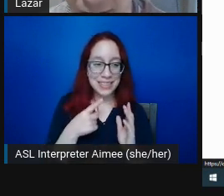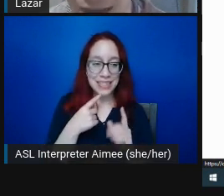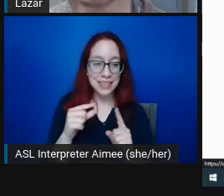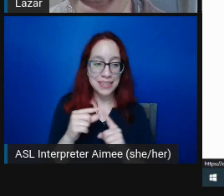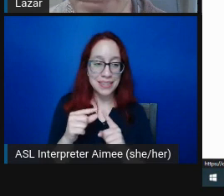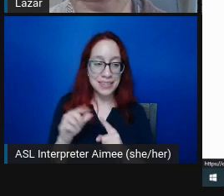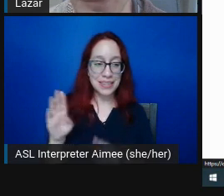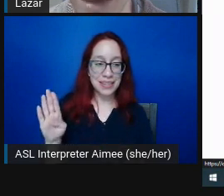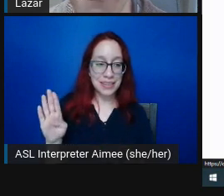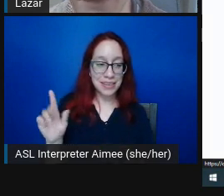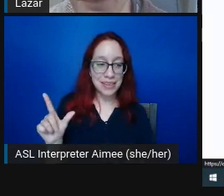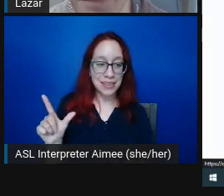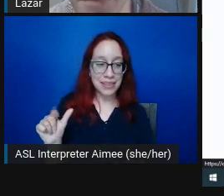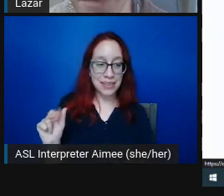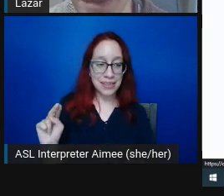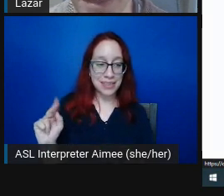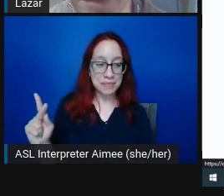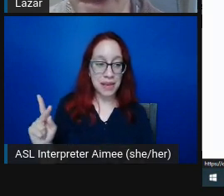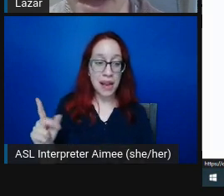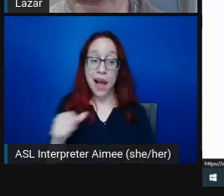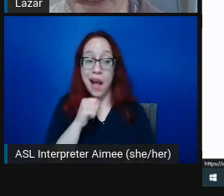Unlabeled graphic, which means I cannot--